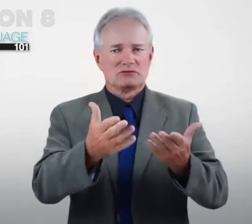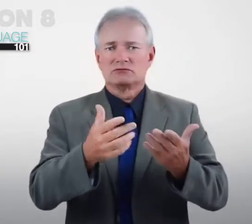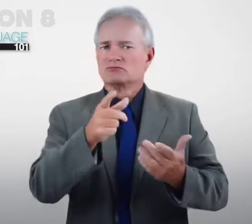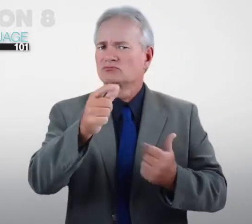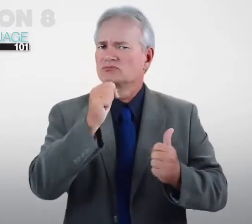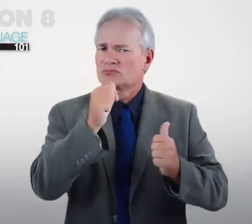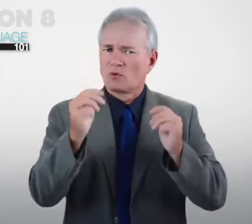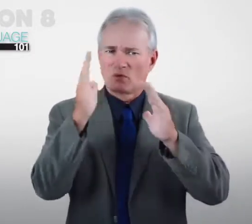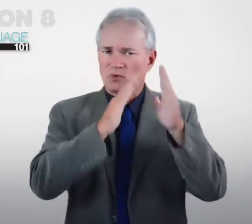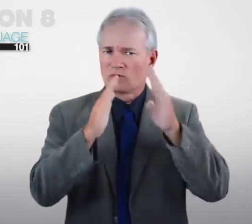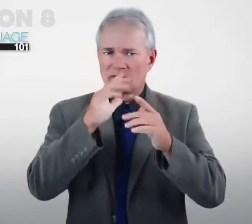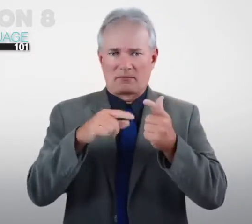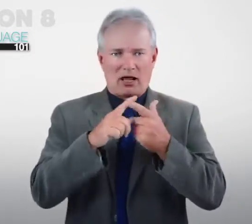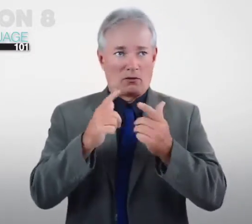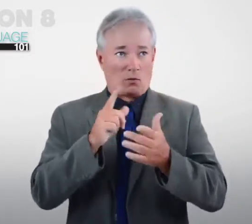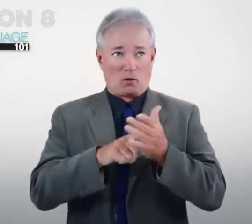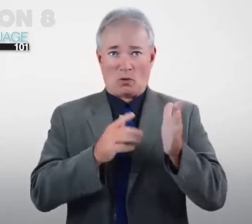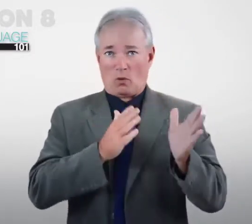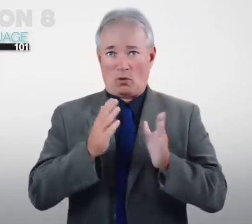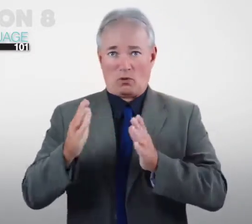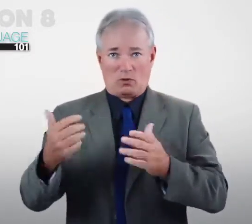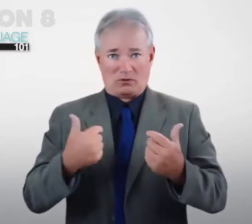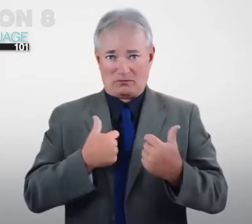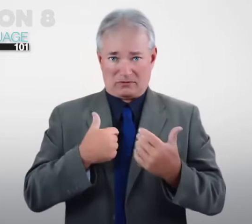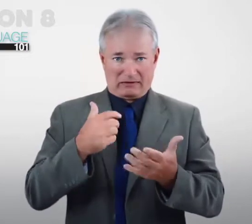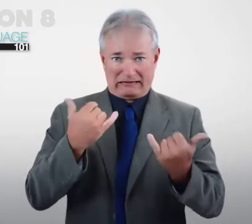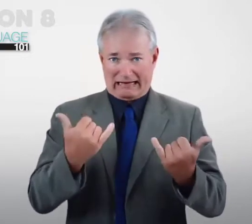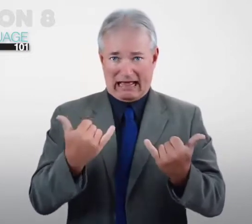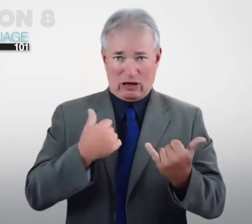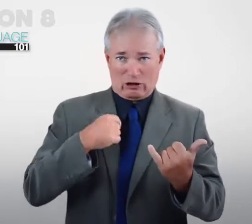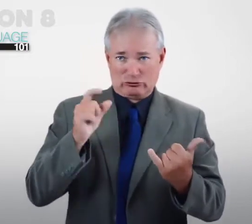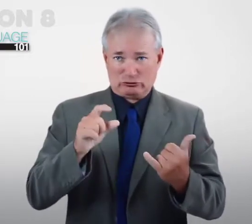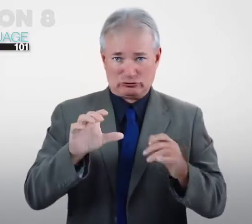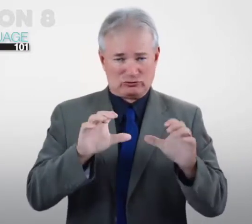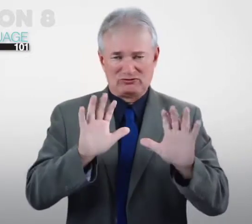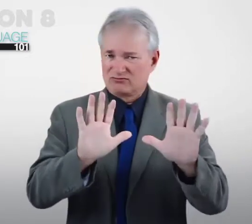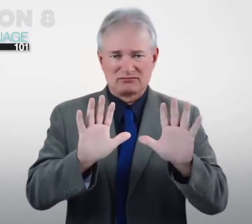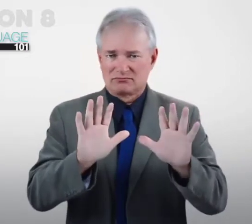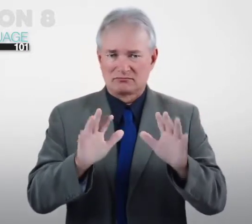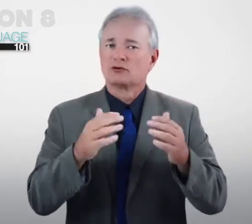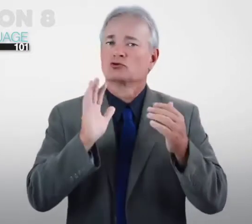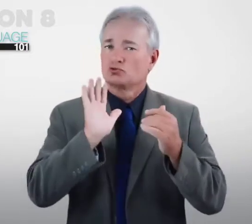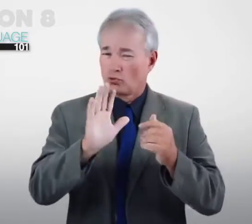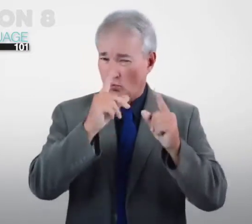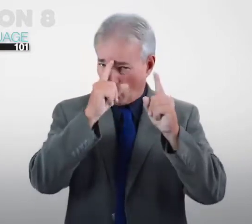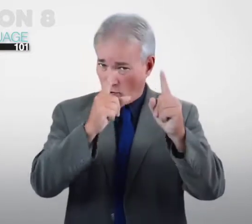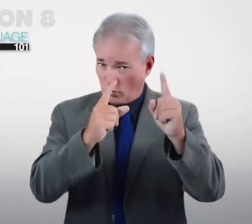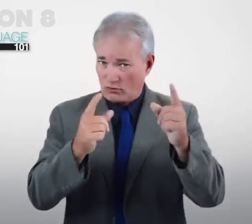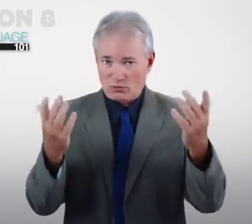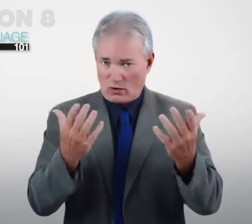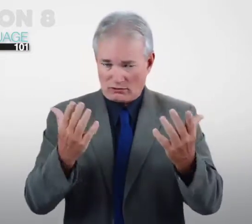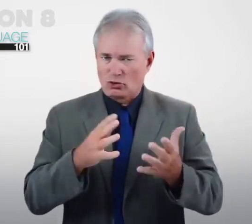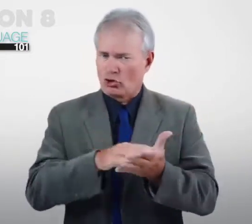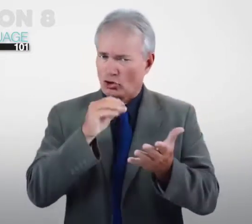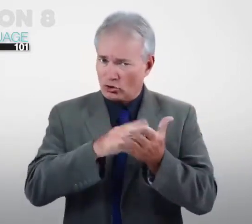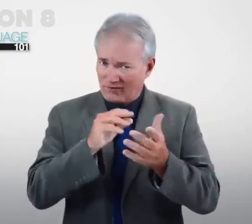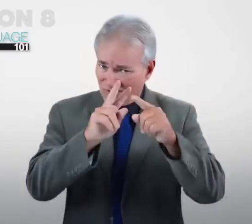So I suggest that you try not to worry about, well, what word order should I be using right now? I just wanna make you aware of it.